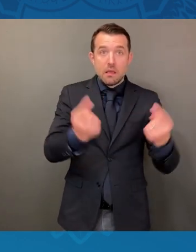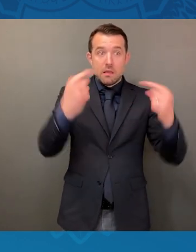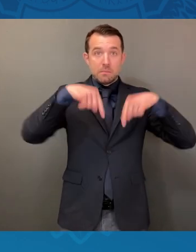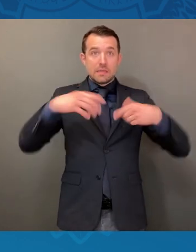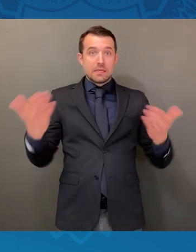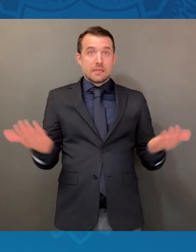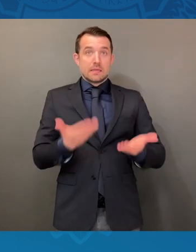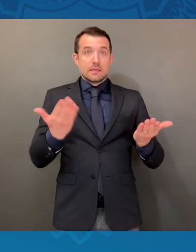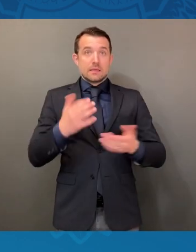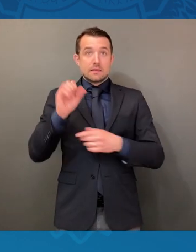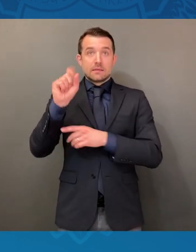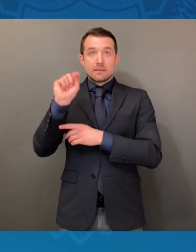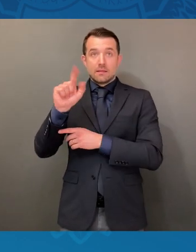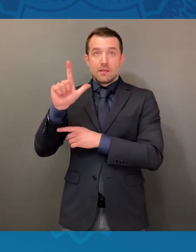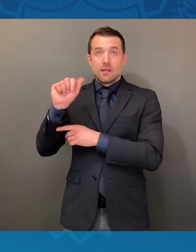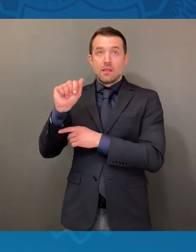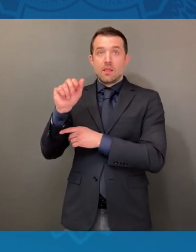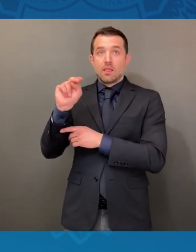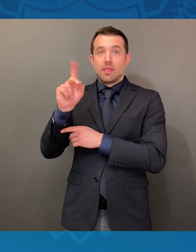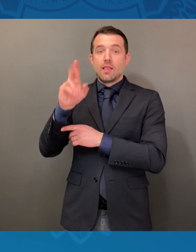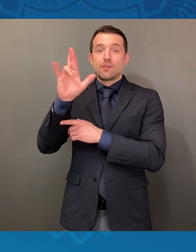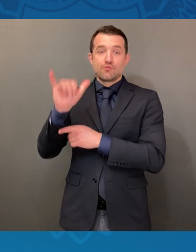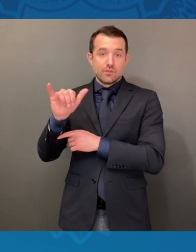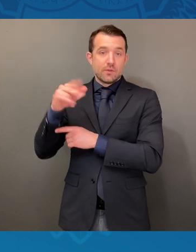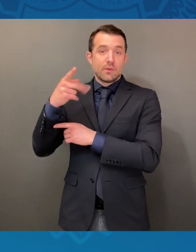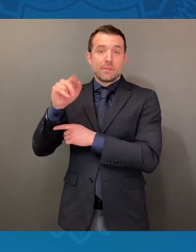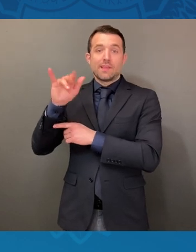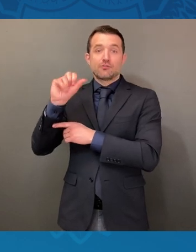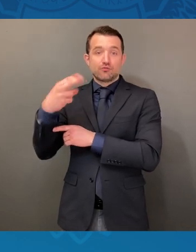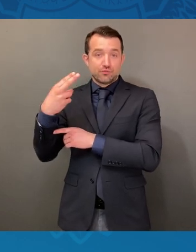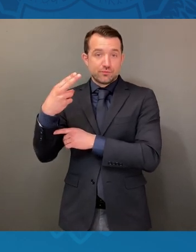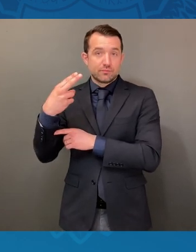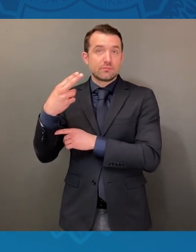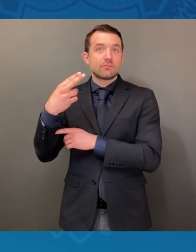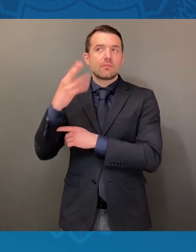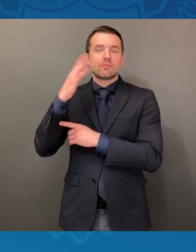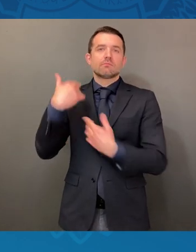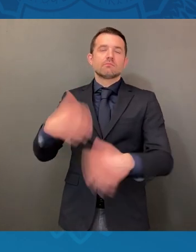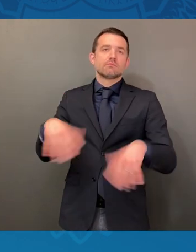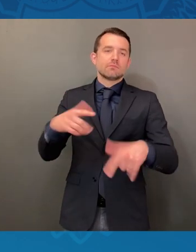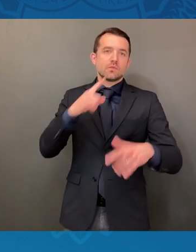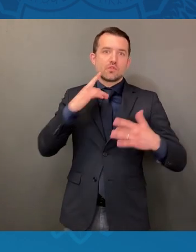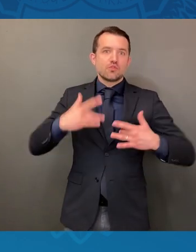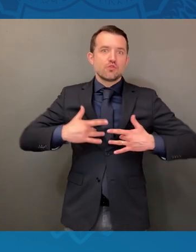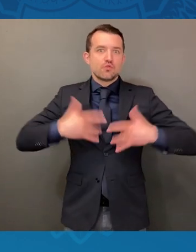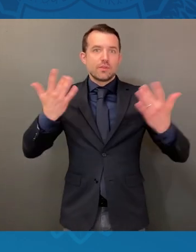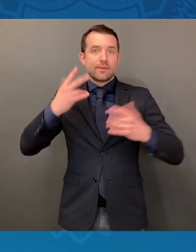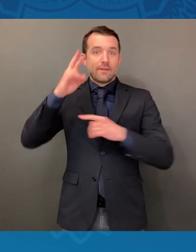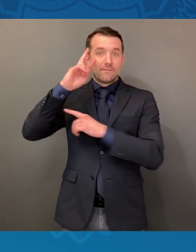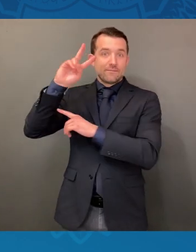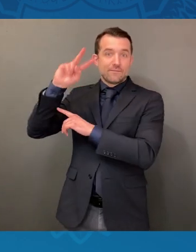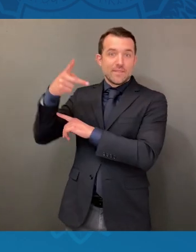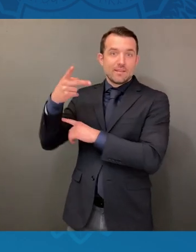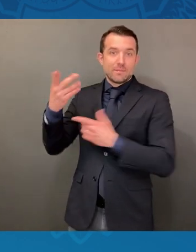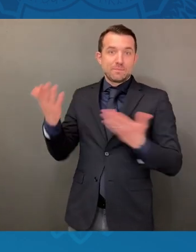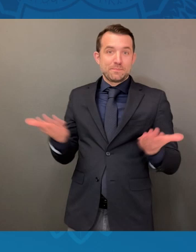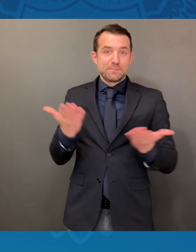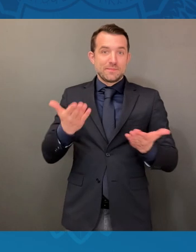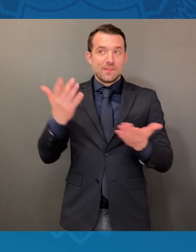The presence of our Madam Vice President here today brings our area closer to our ultimate goal of reliable and affordable internet to all.